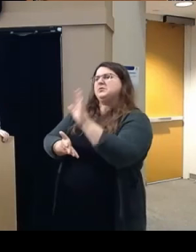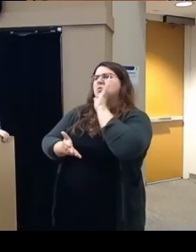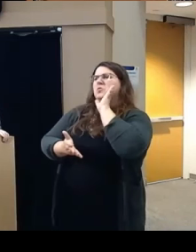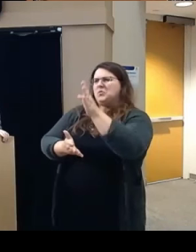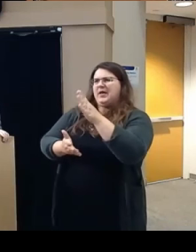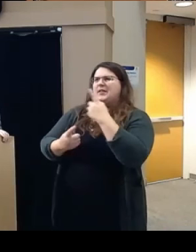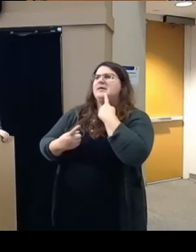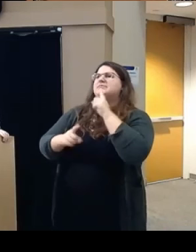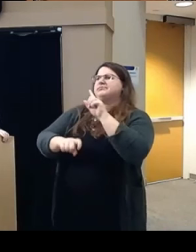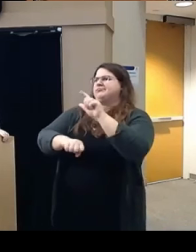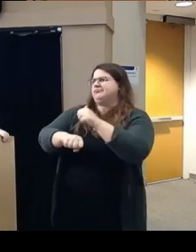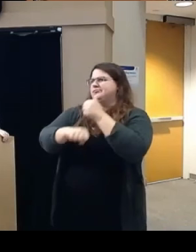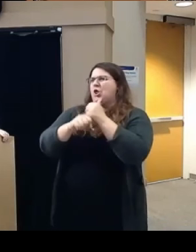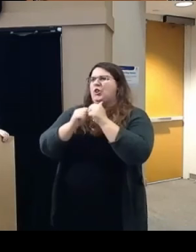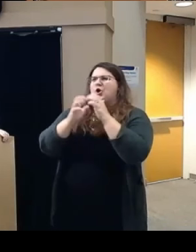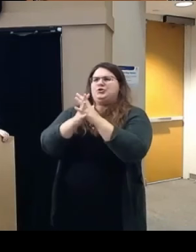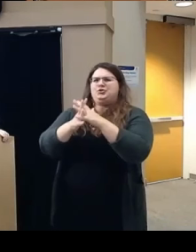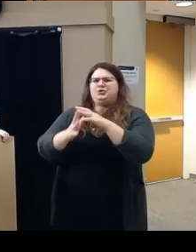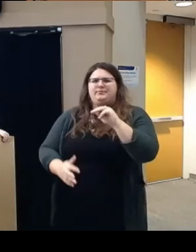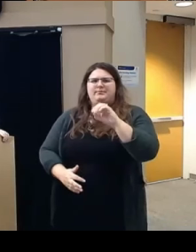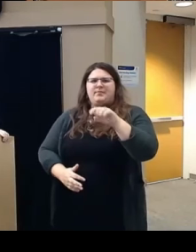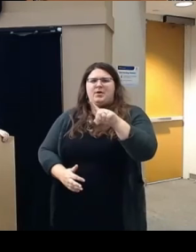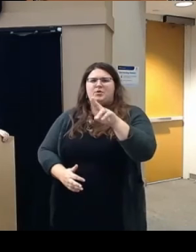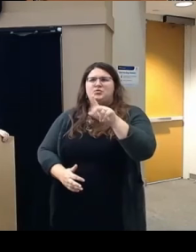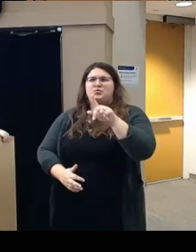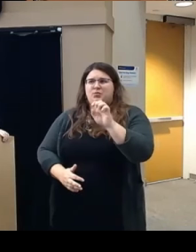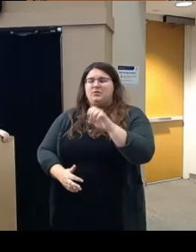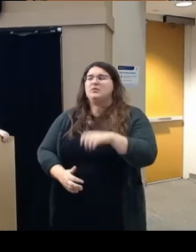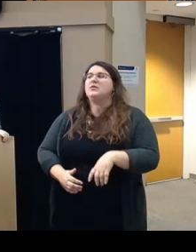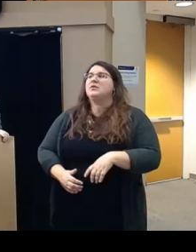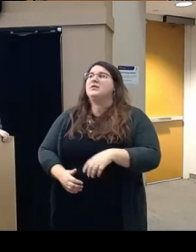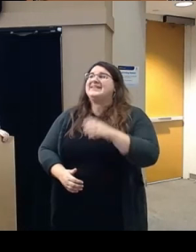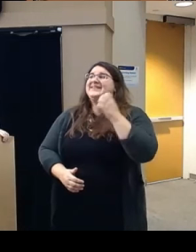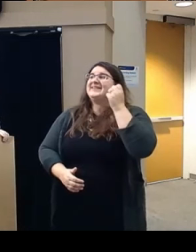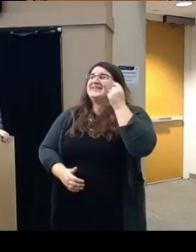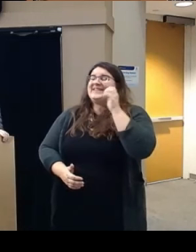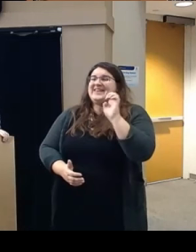that e-learning is coming from our centralized e-record training group it's going to involve